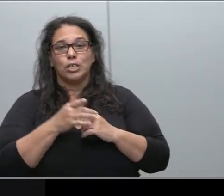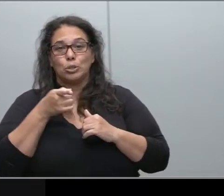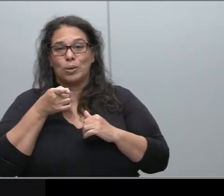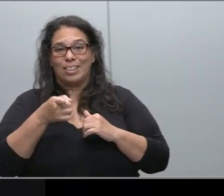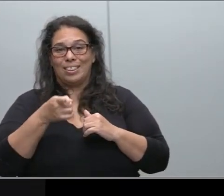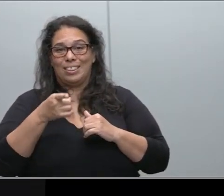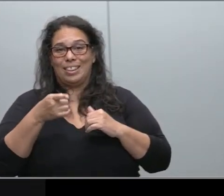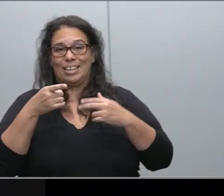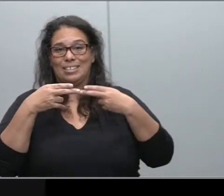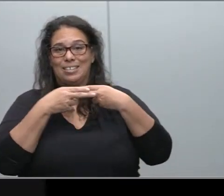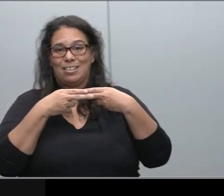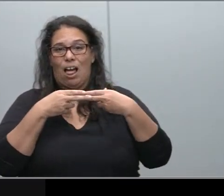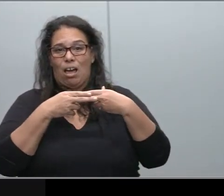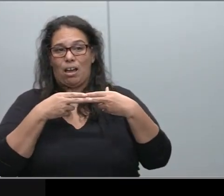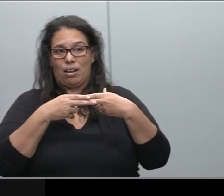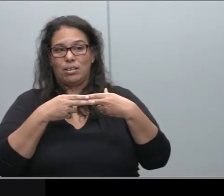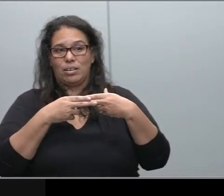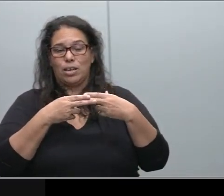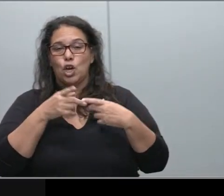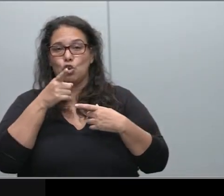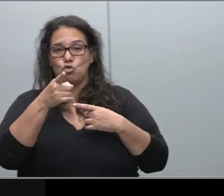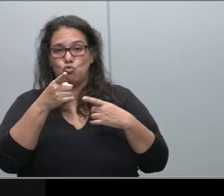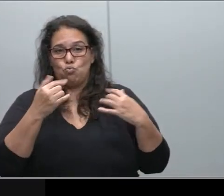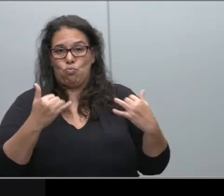In addition, students, parents, and guardians